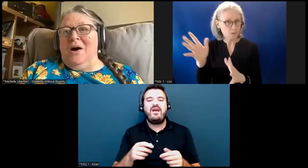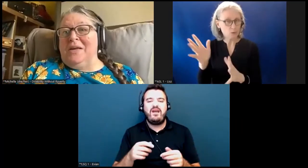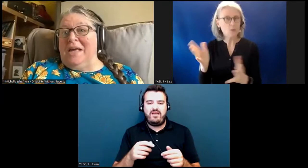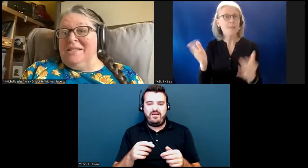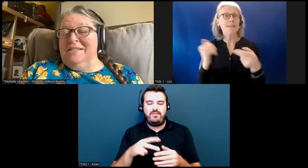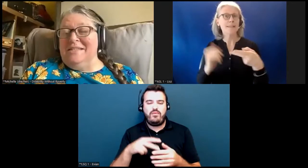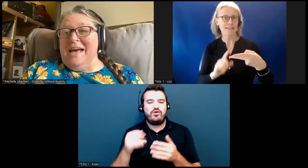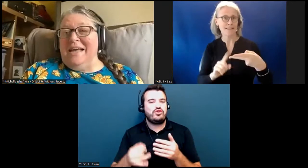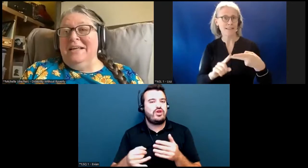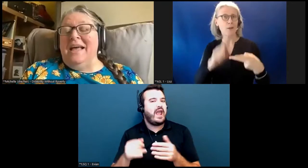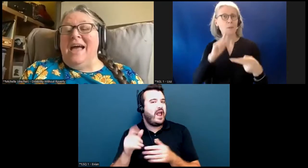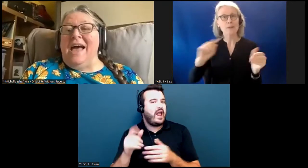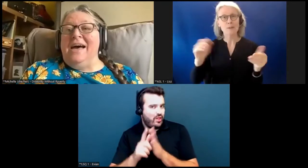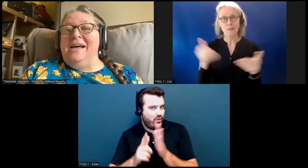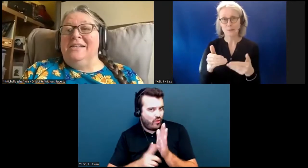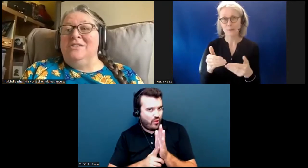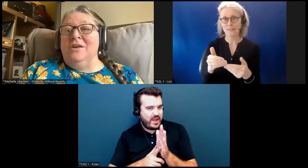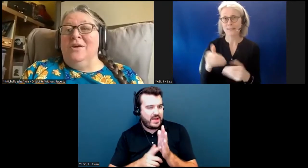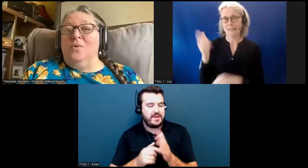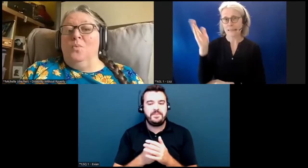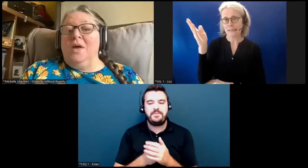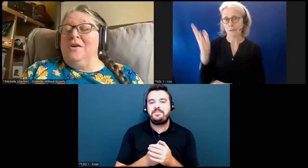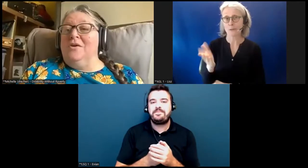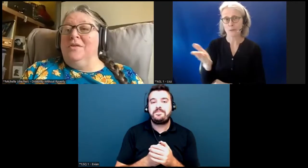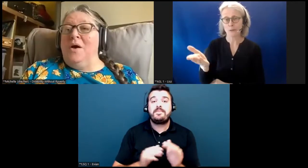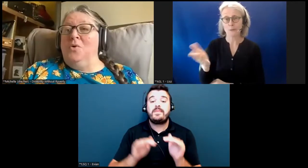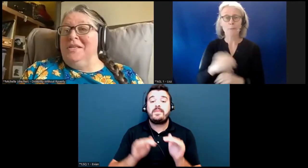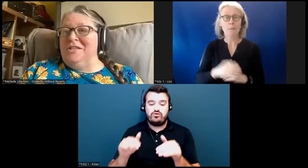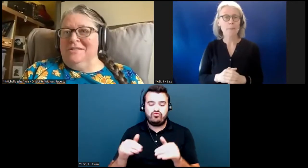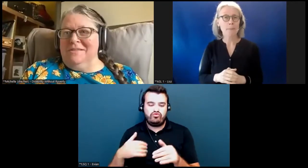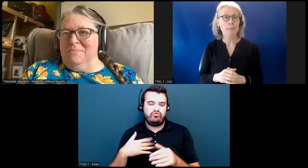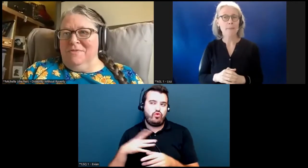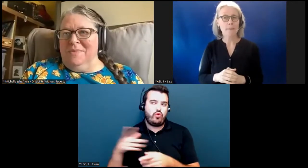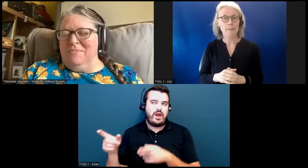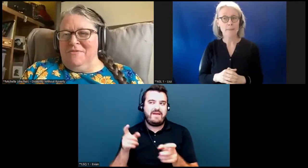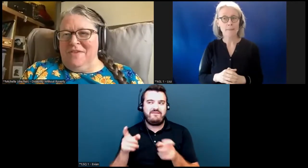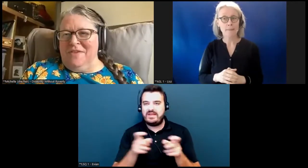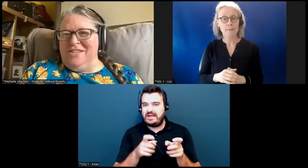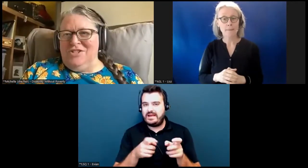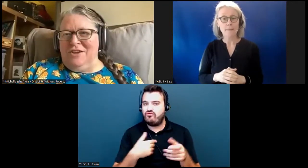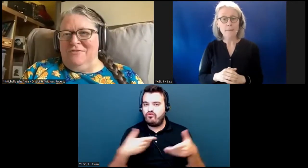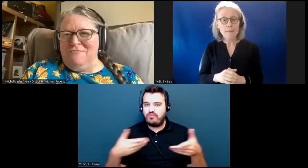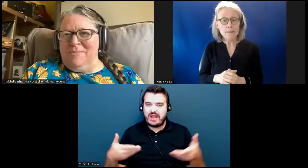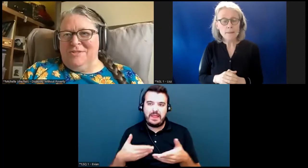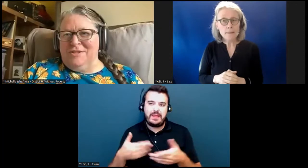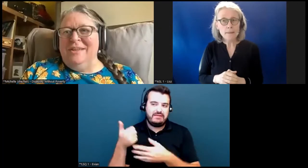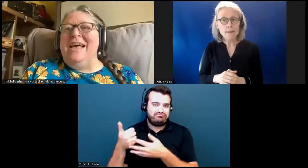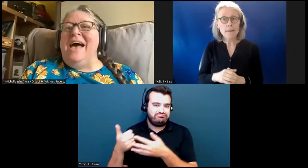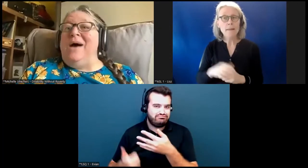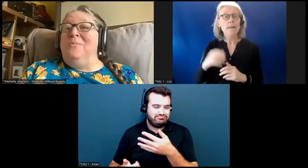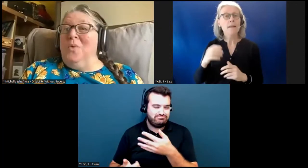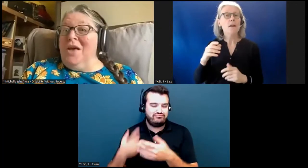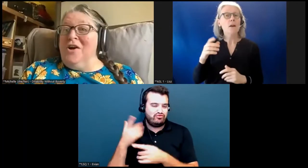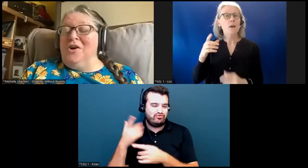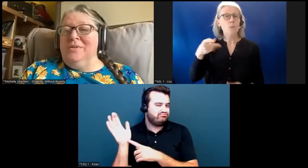OUR GUEST TODAY. AND WE ARE GOING TO -- WHO IS PROFESSOR JENNIFER ROBSON AND WE ARE GOING